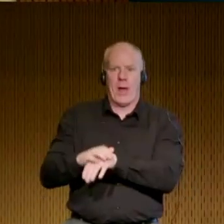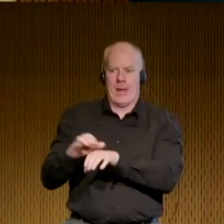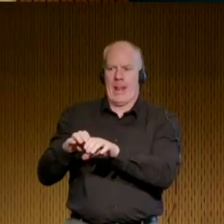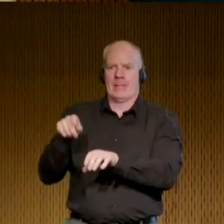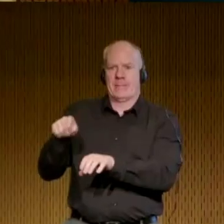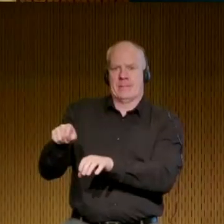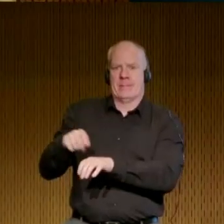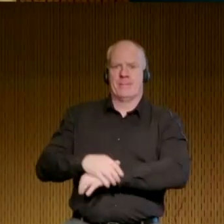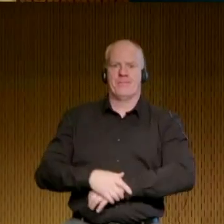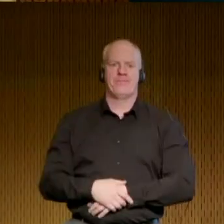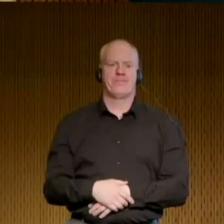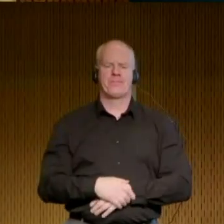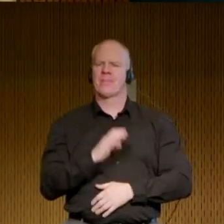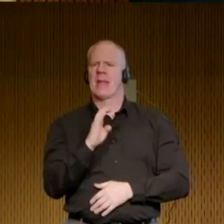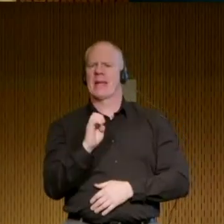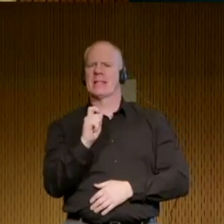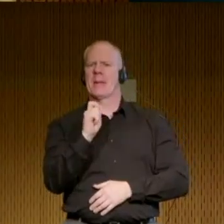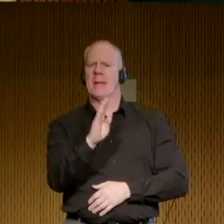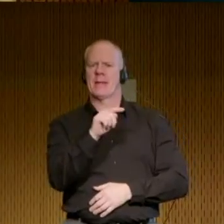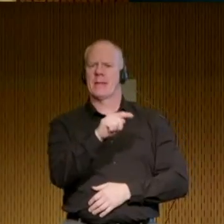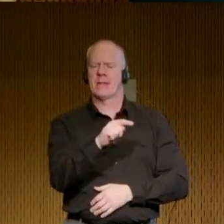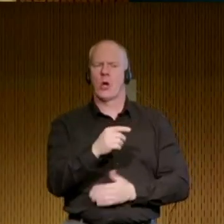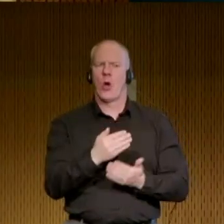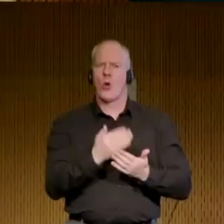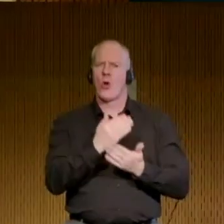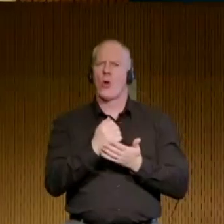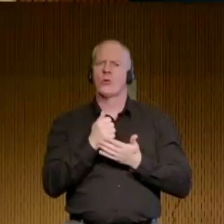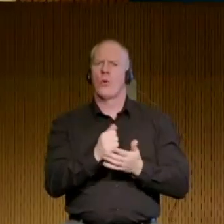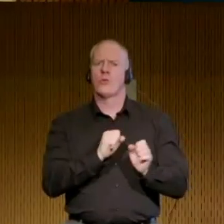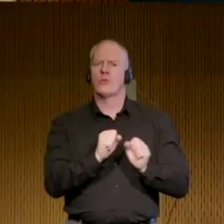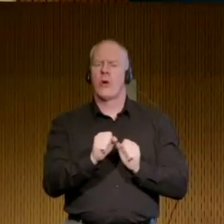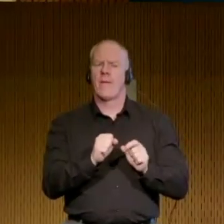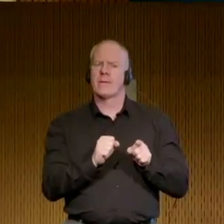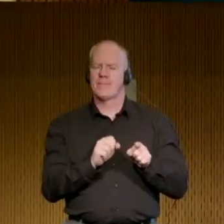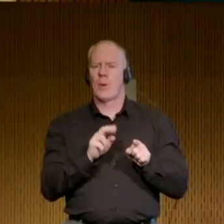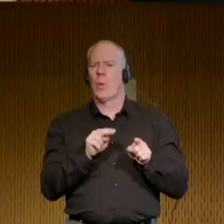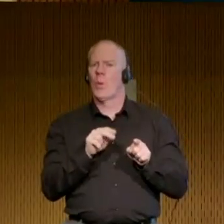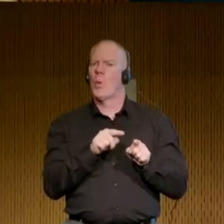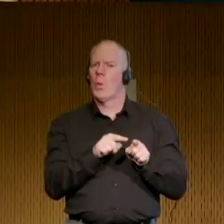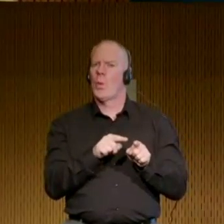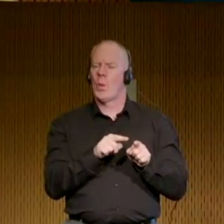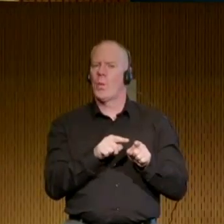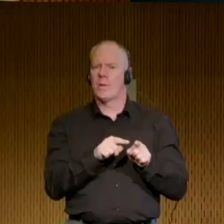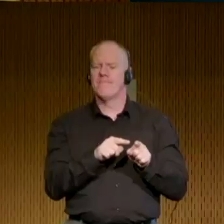within our ETB our learner support service is a relatively new department if you like